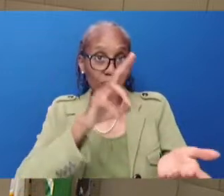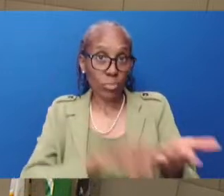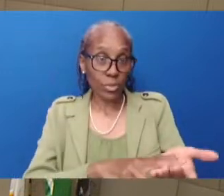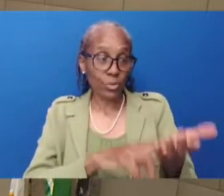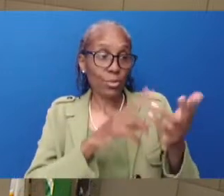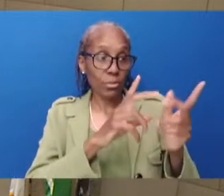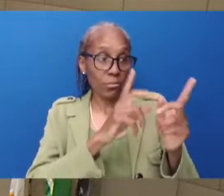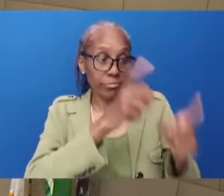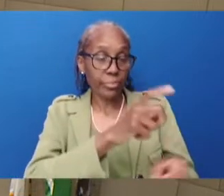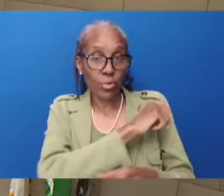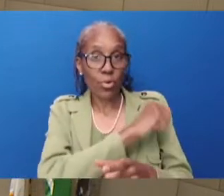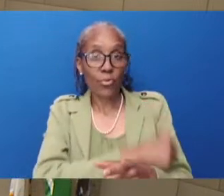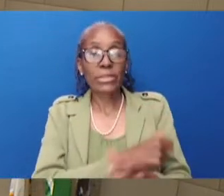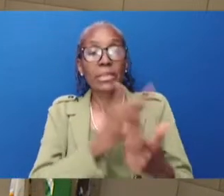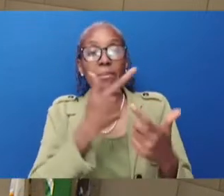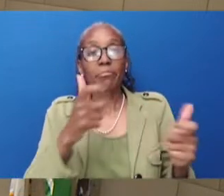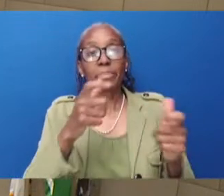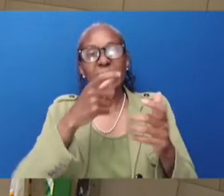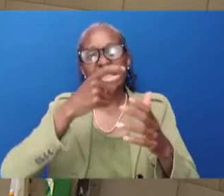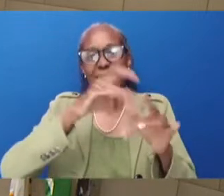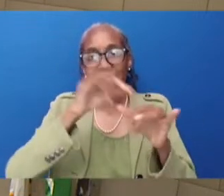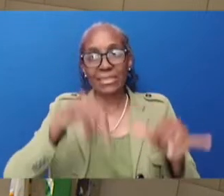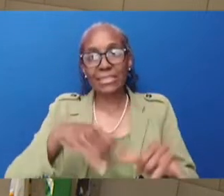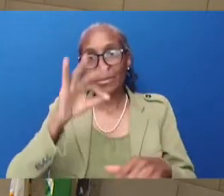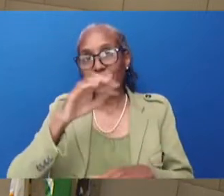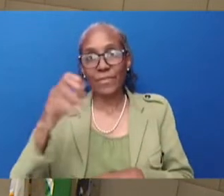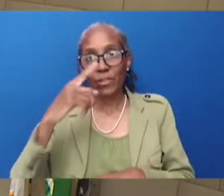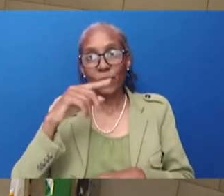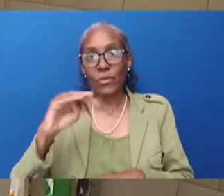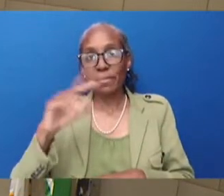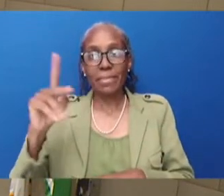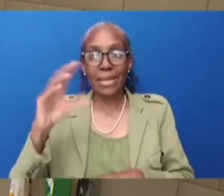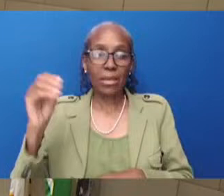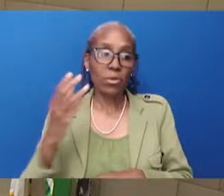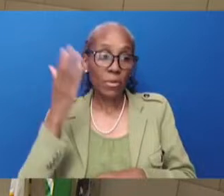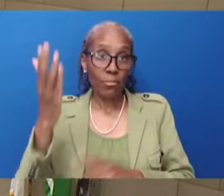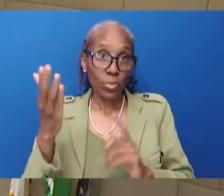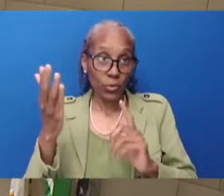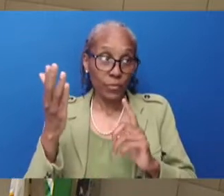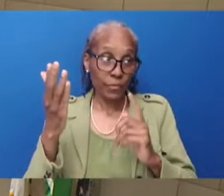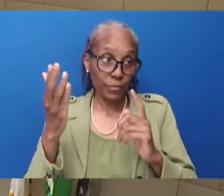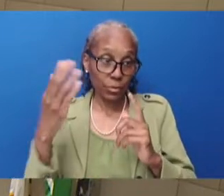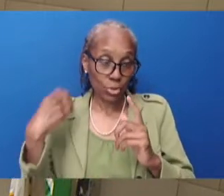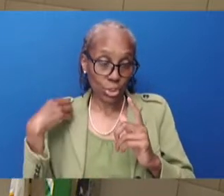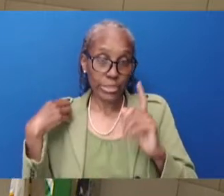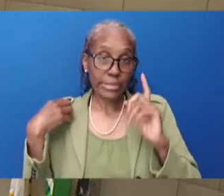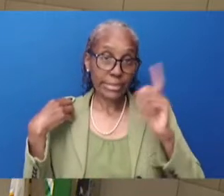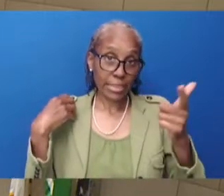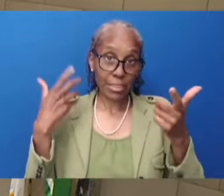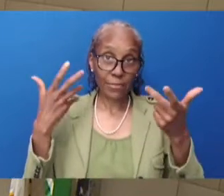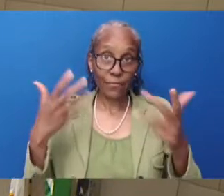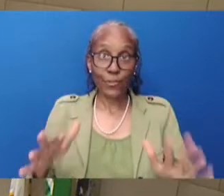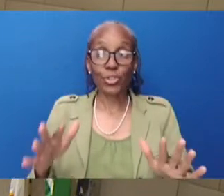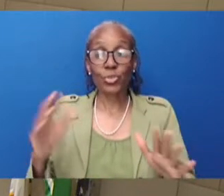PUBLIC HEARING. SO MOVED. AND ADOPT THE RESOLUTION